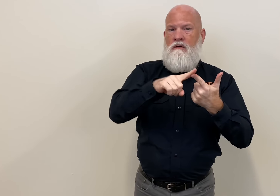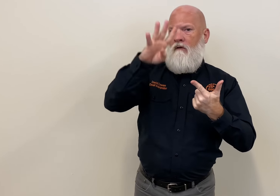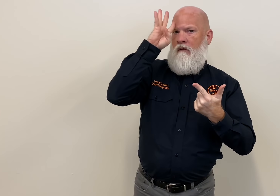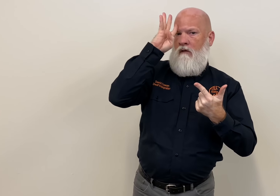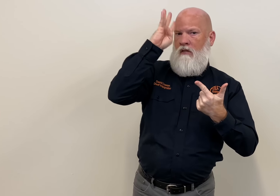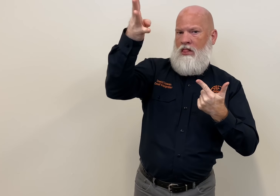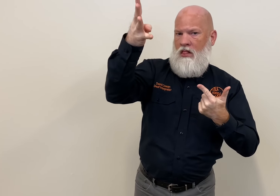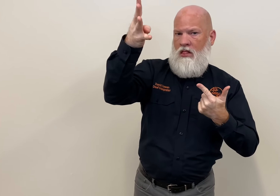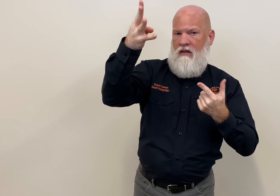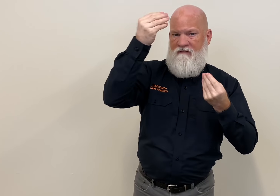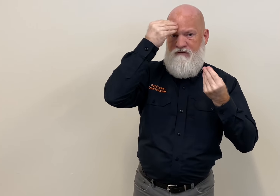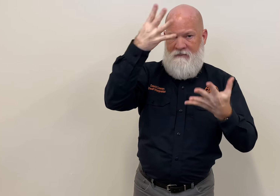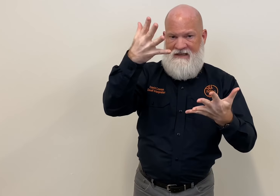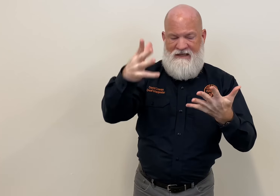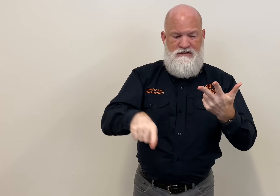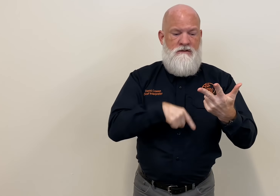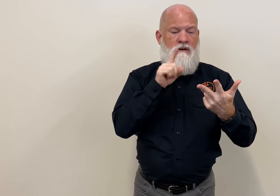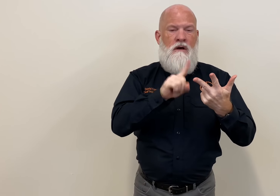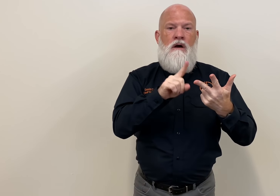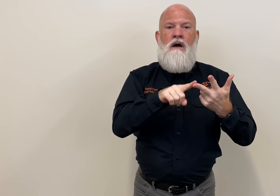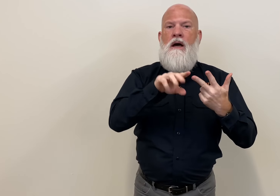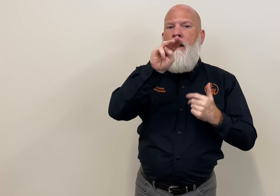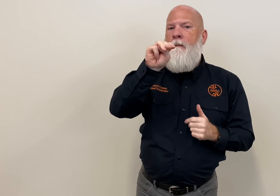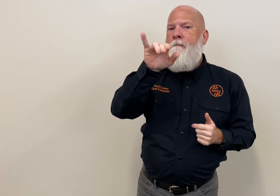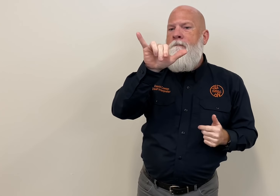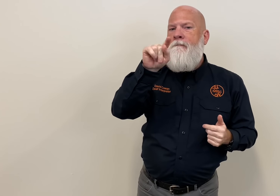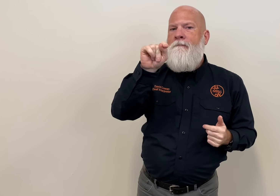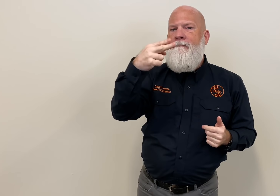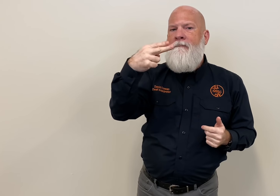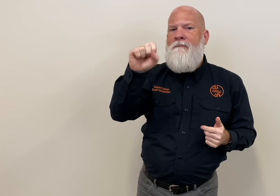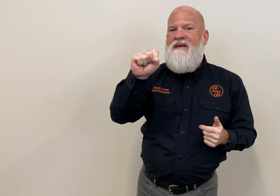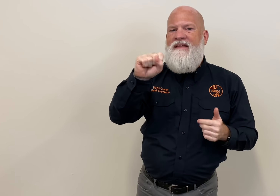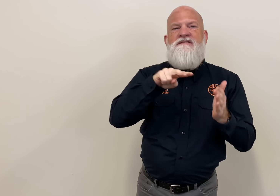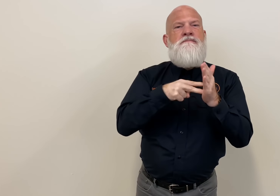2. Don't pass along bad information 3. Go to trusted sources for information, not other people.